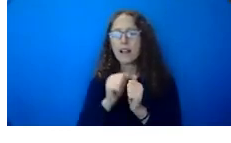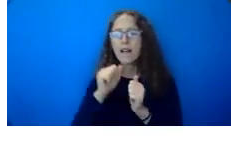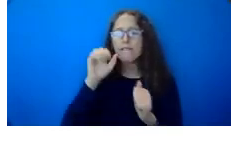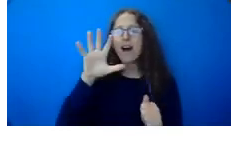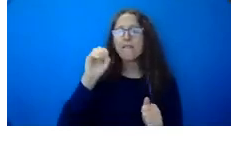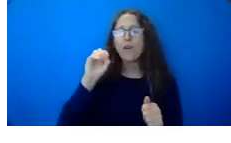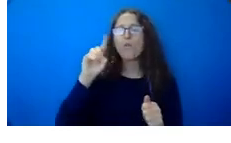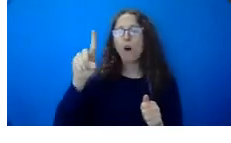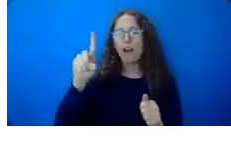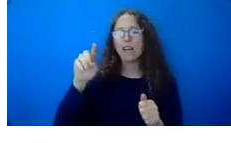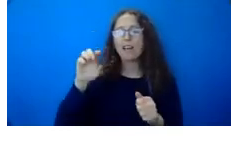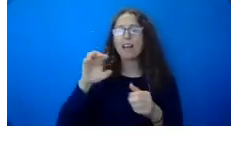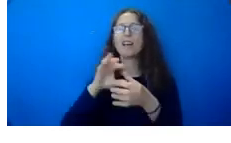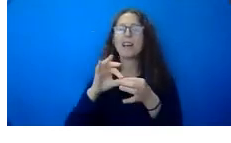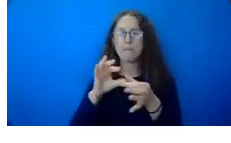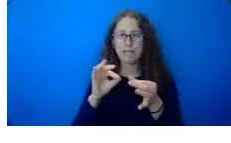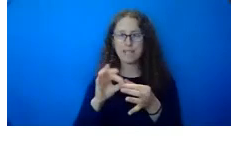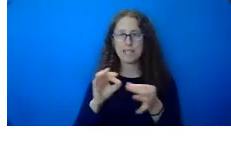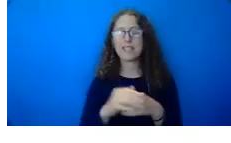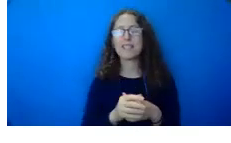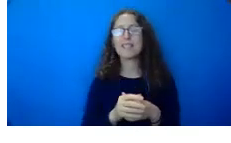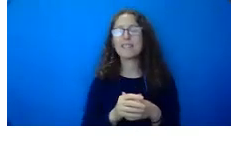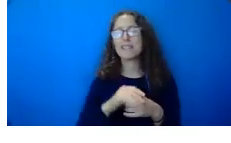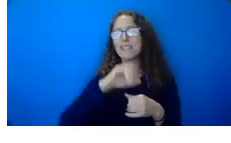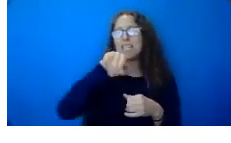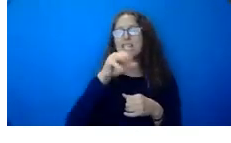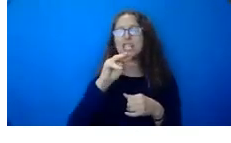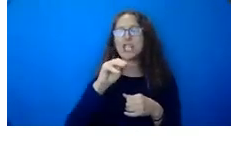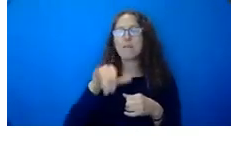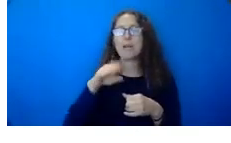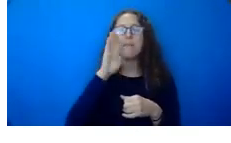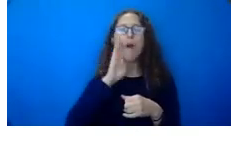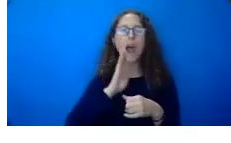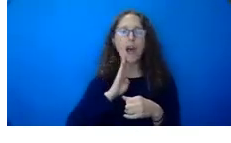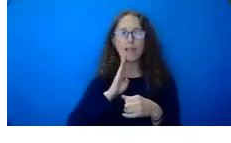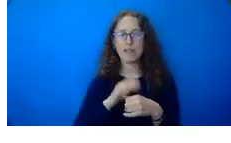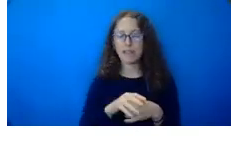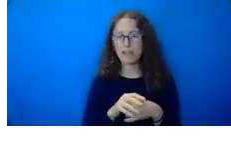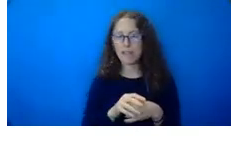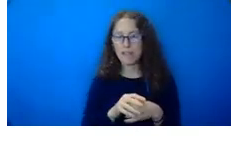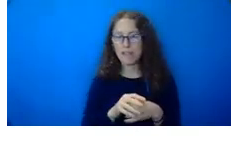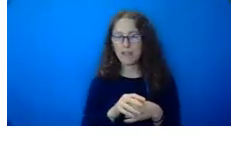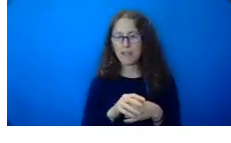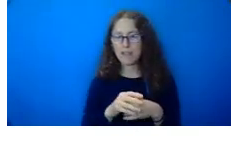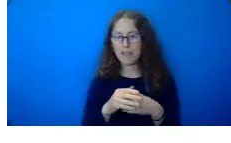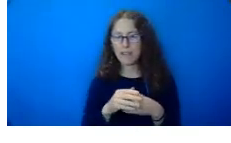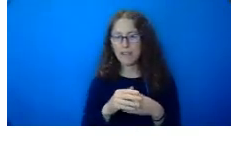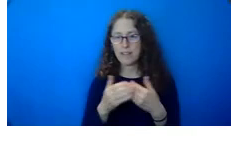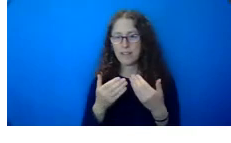UNMUTE YOURSELF. » HI, YES, JAN, A TECHNICAL ASSISTANT WITH 501 COMMENTS. » WELCOME JAN.